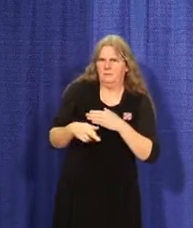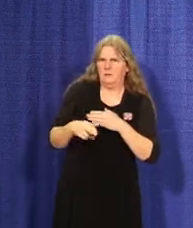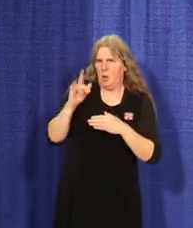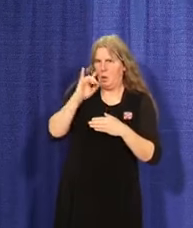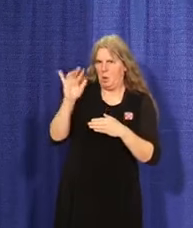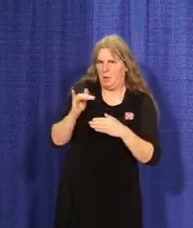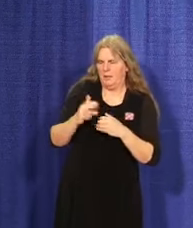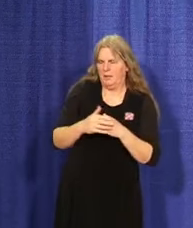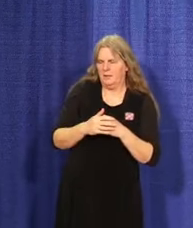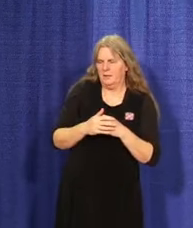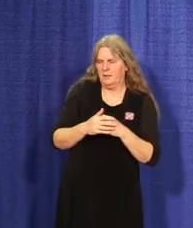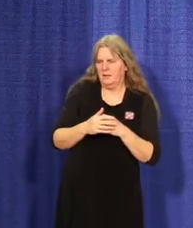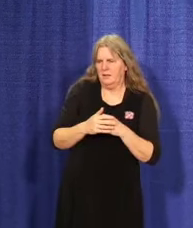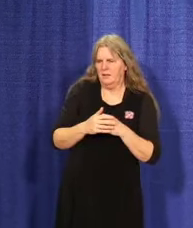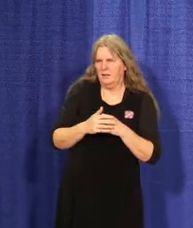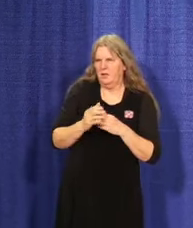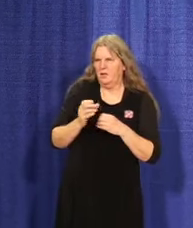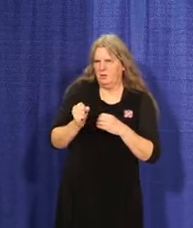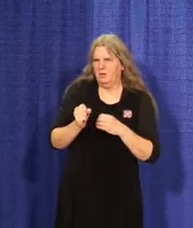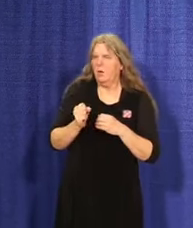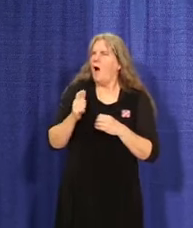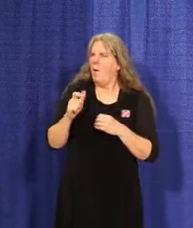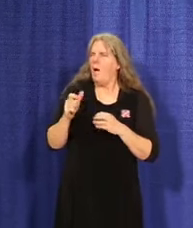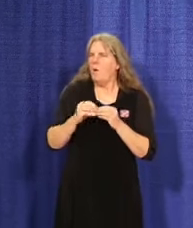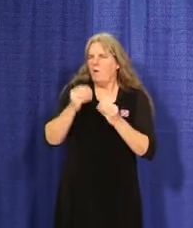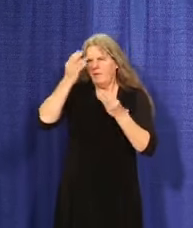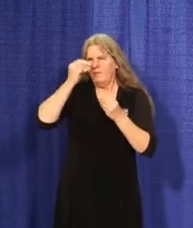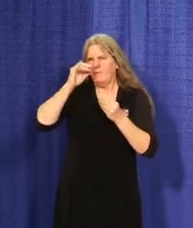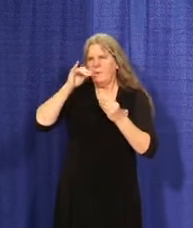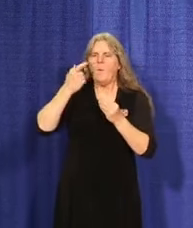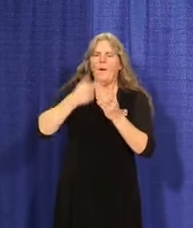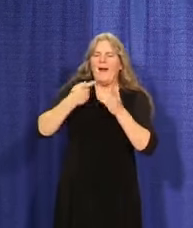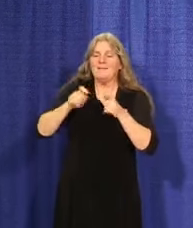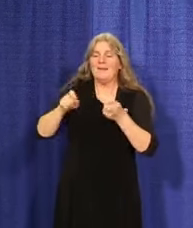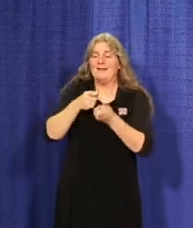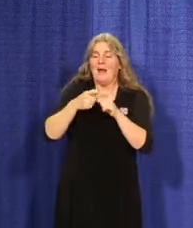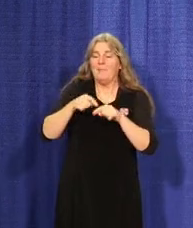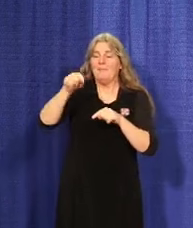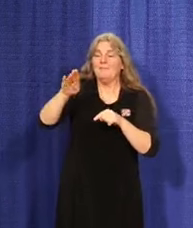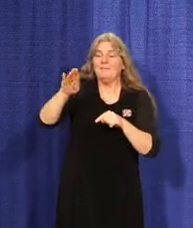some better information on what exactly happened.